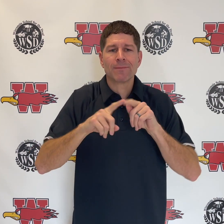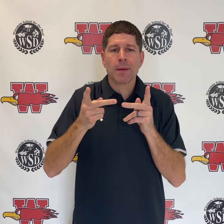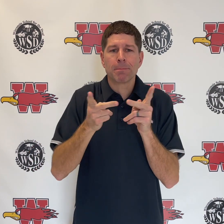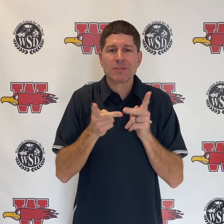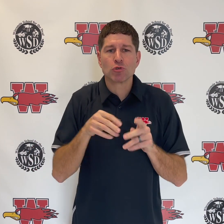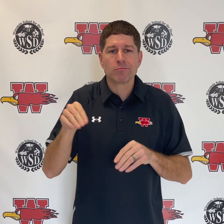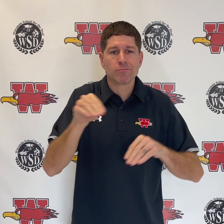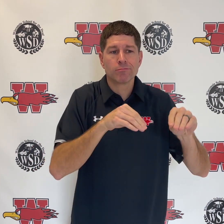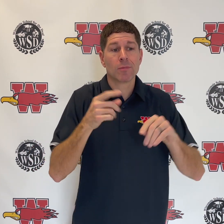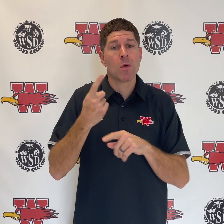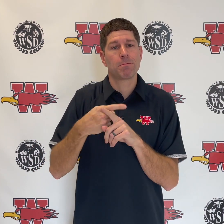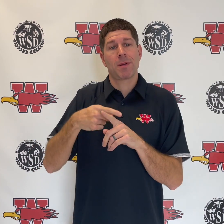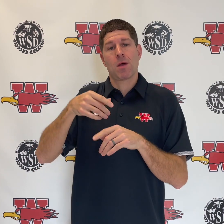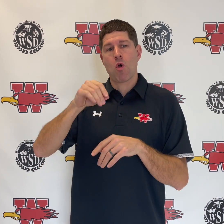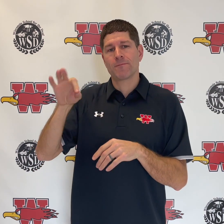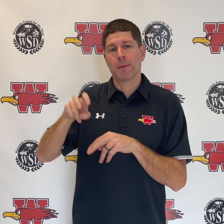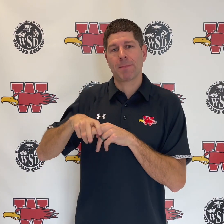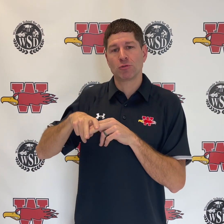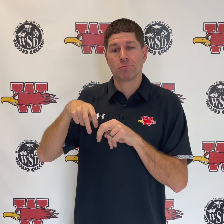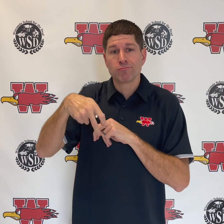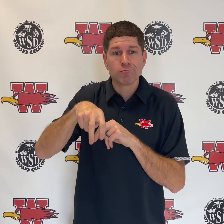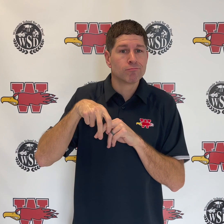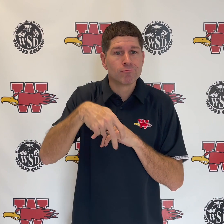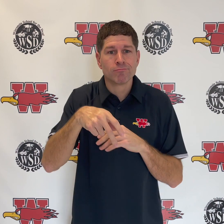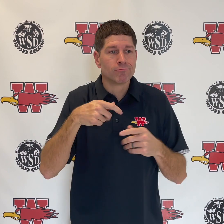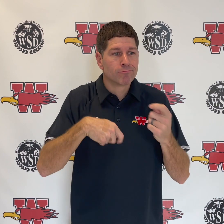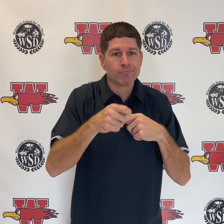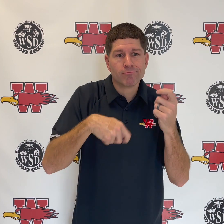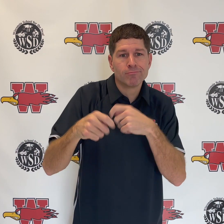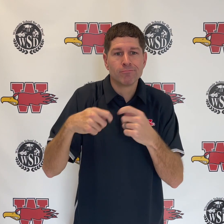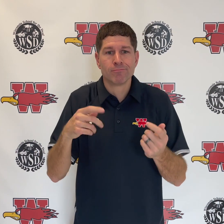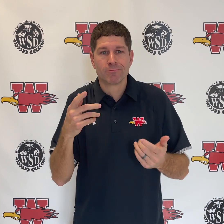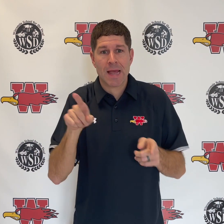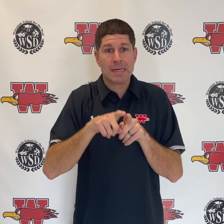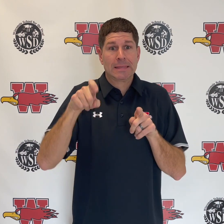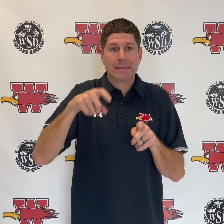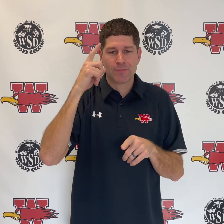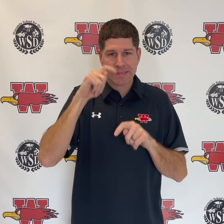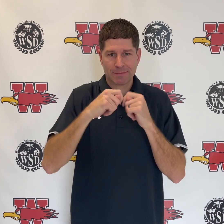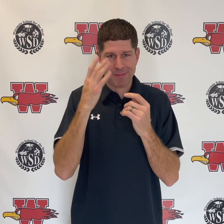practice. She also plays a variety of positions on the basketball court. And like I mentioned,